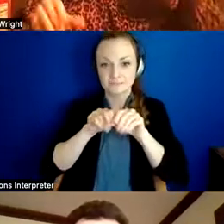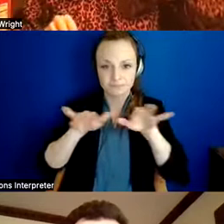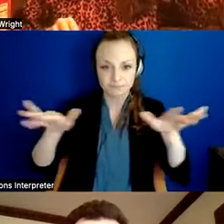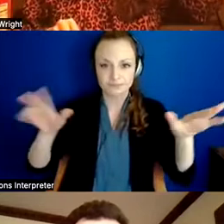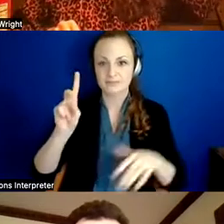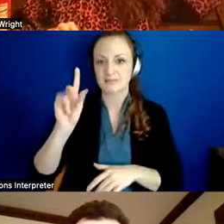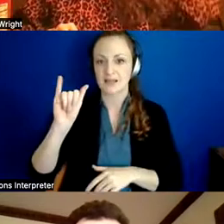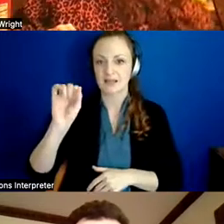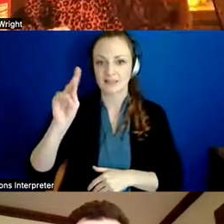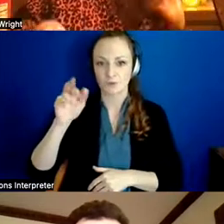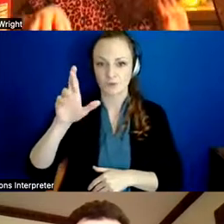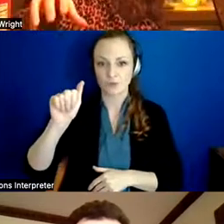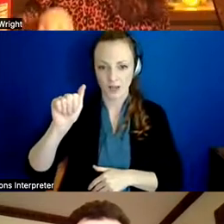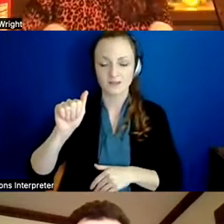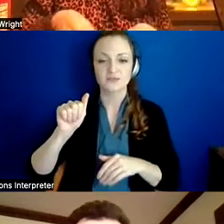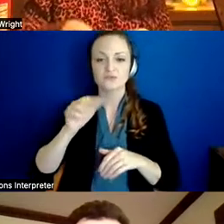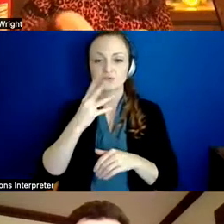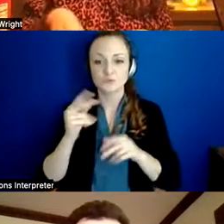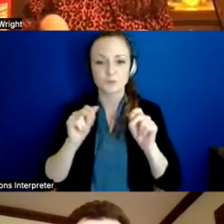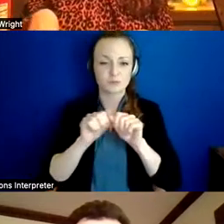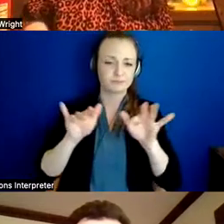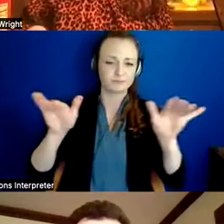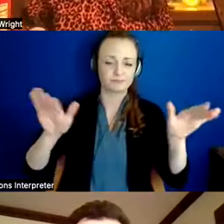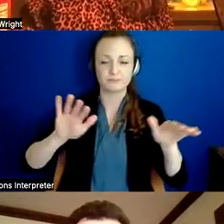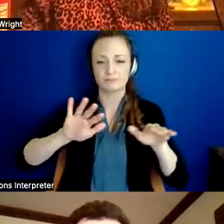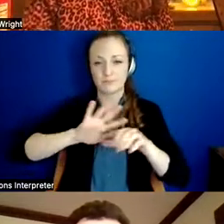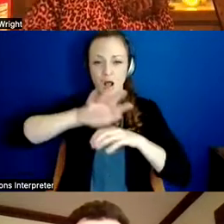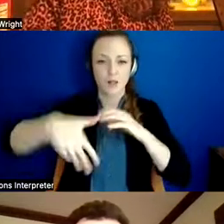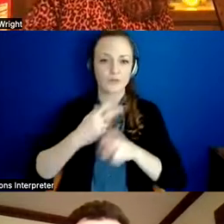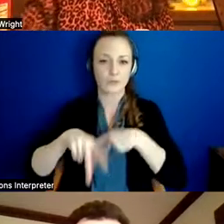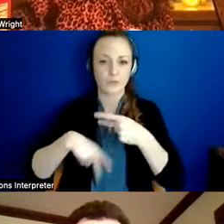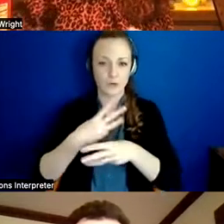of the world, and so, as they lived in different parts of the world, especially in different